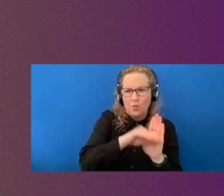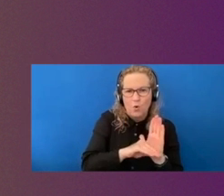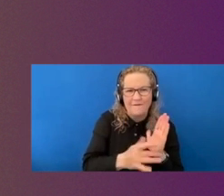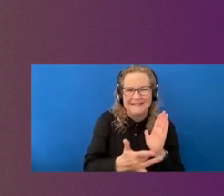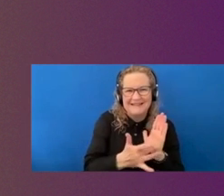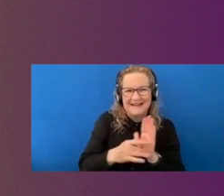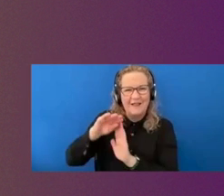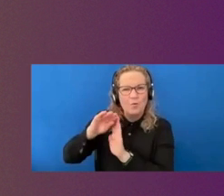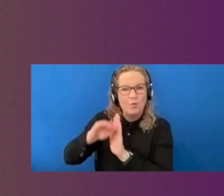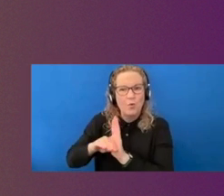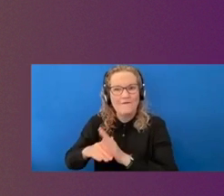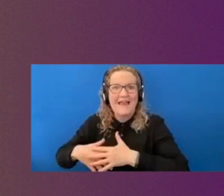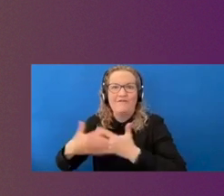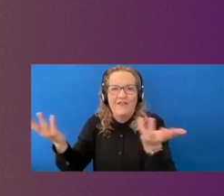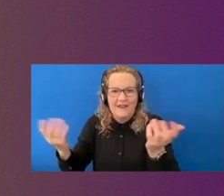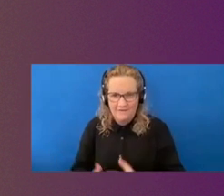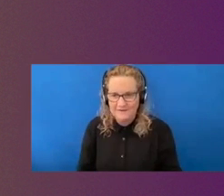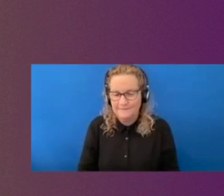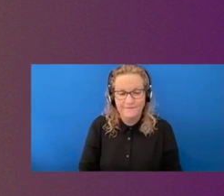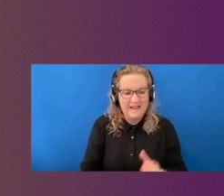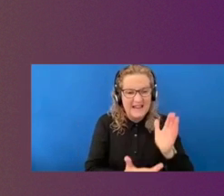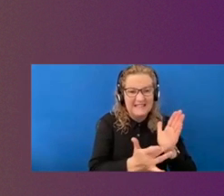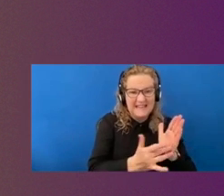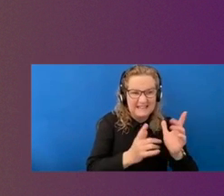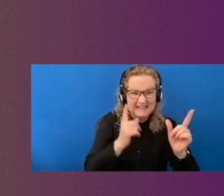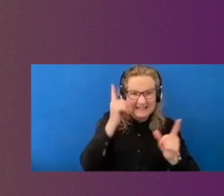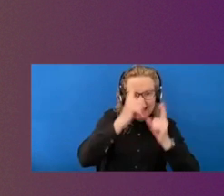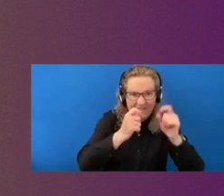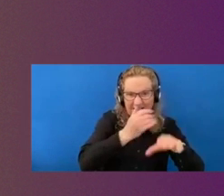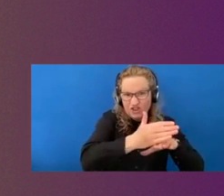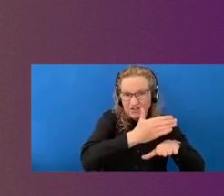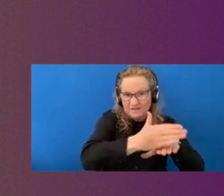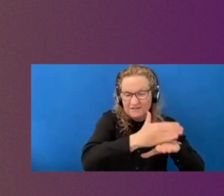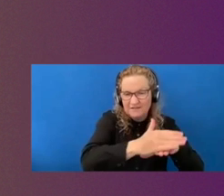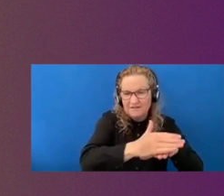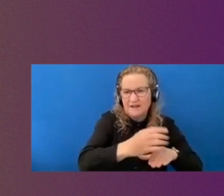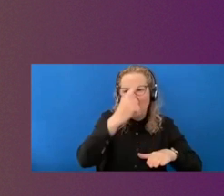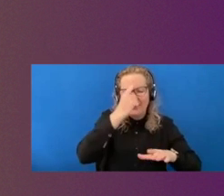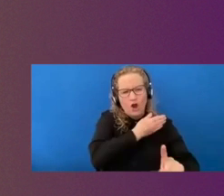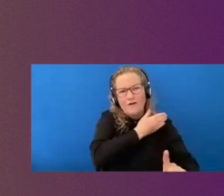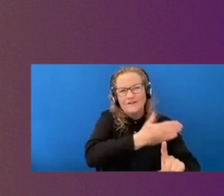when it comes to tech and innovation I think it's been proven over time that innovation is sort of a